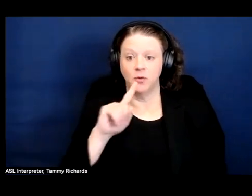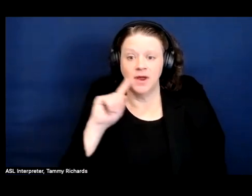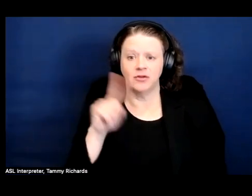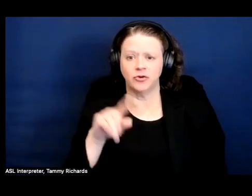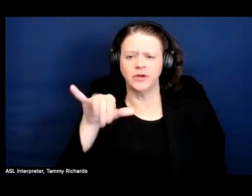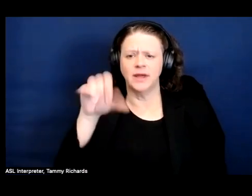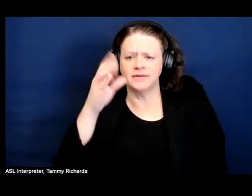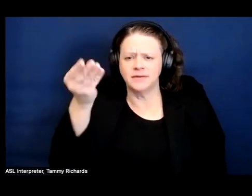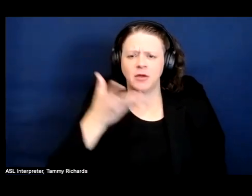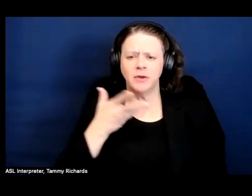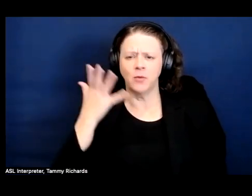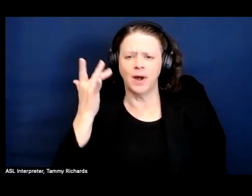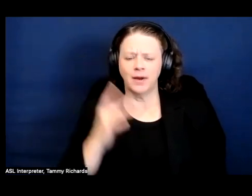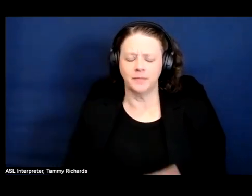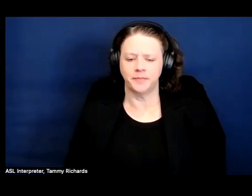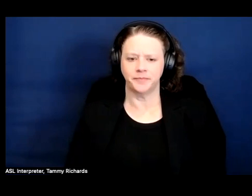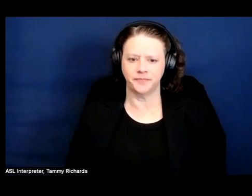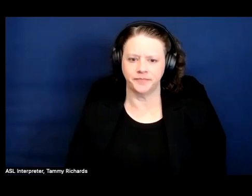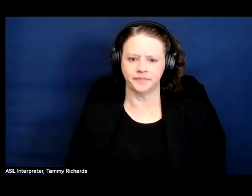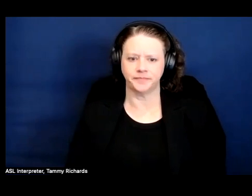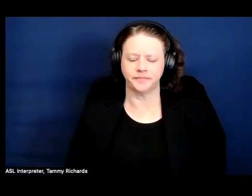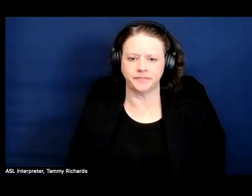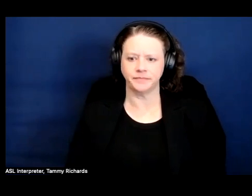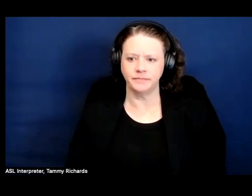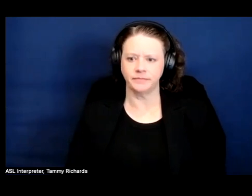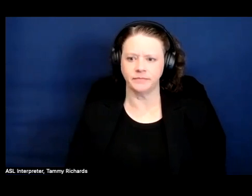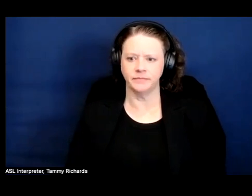because as you can see or I will note